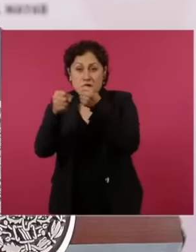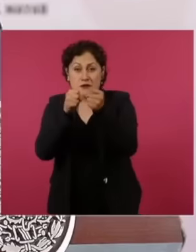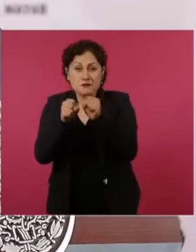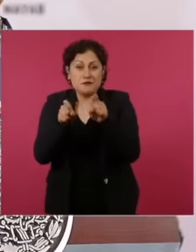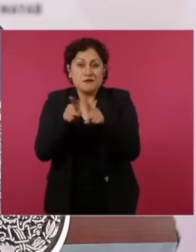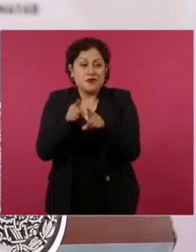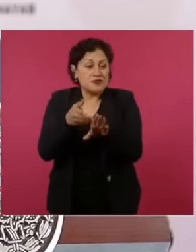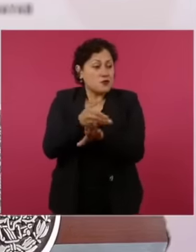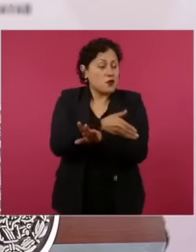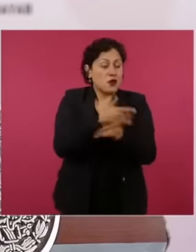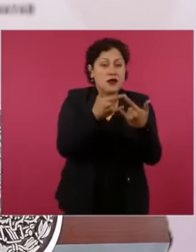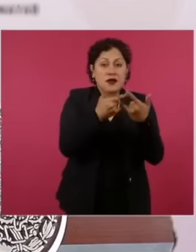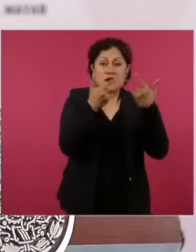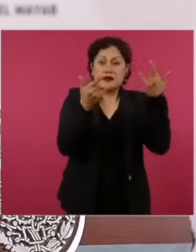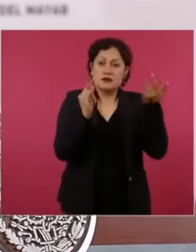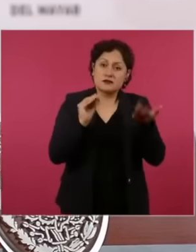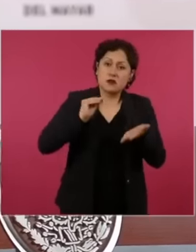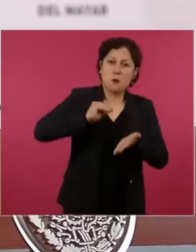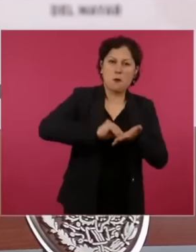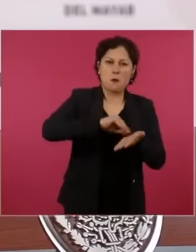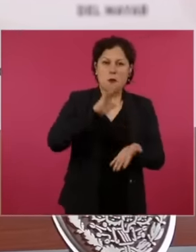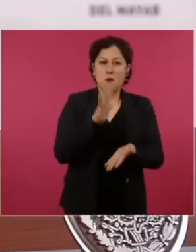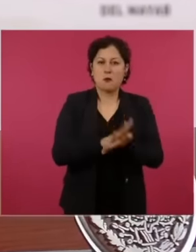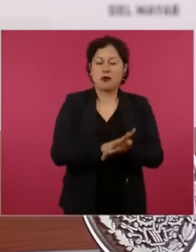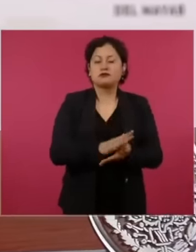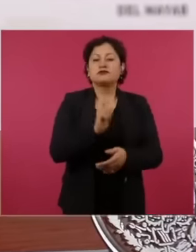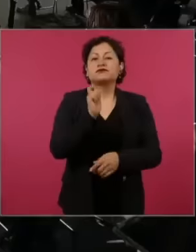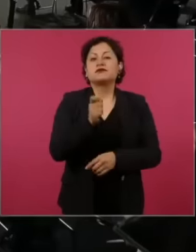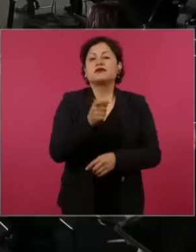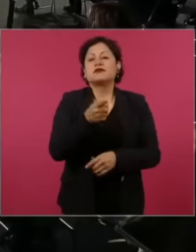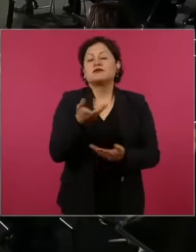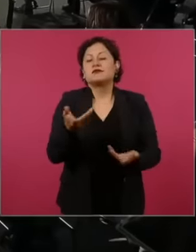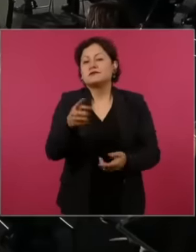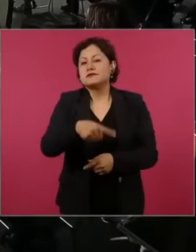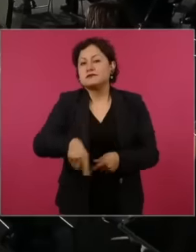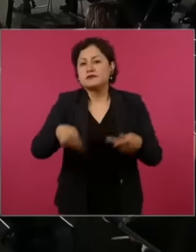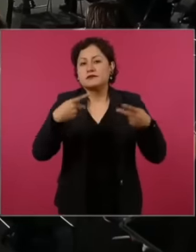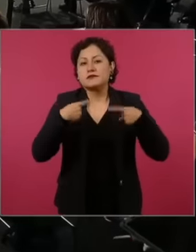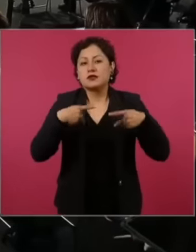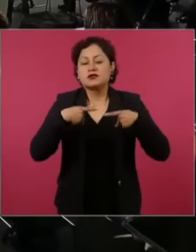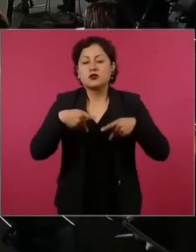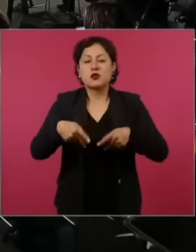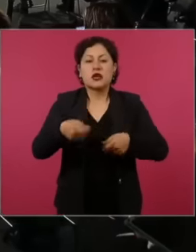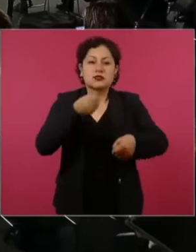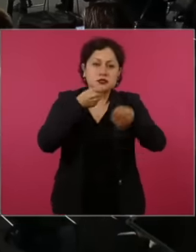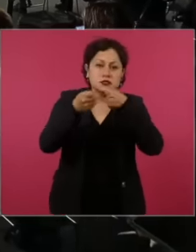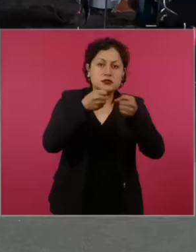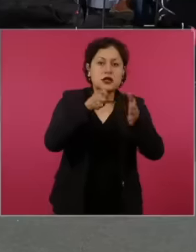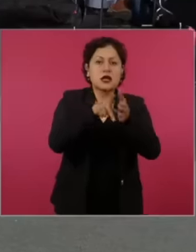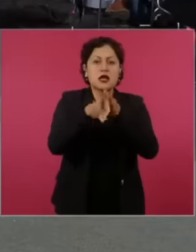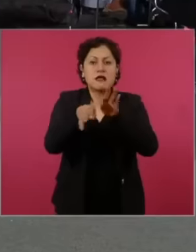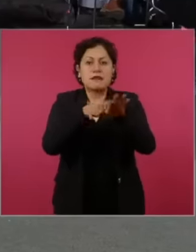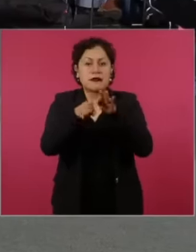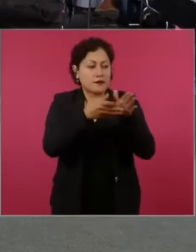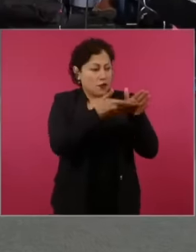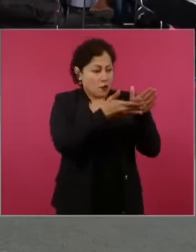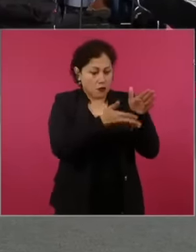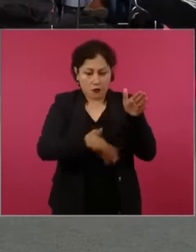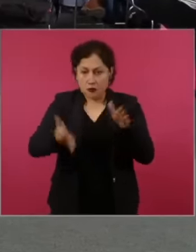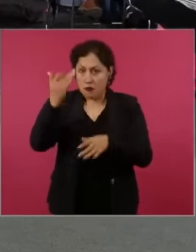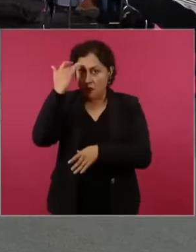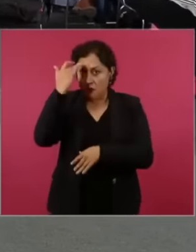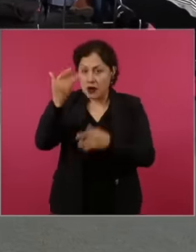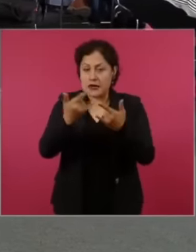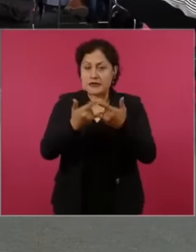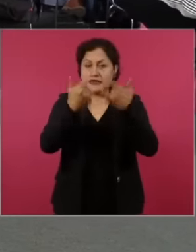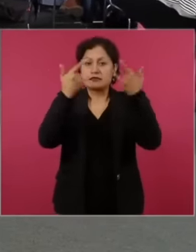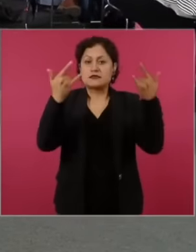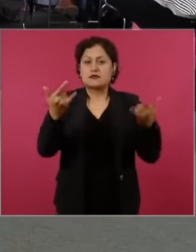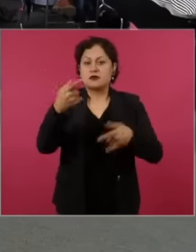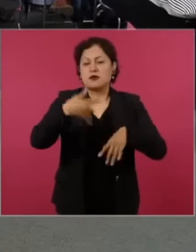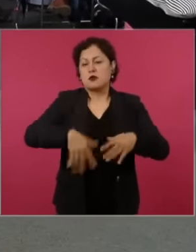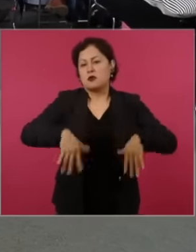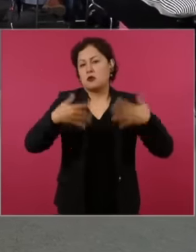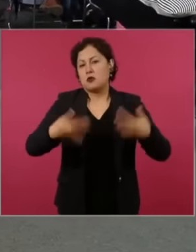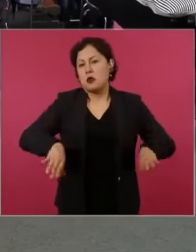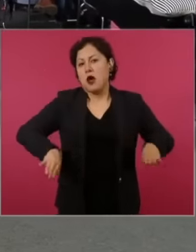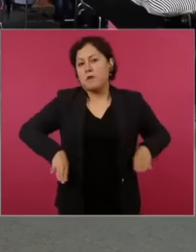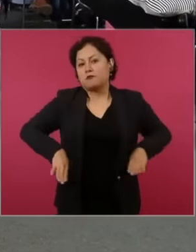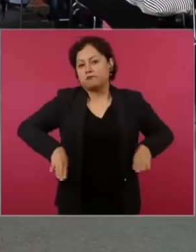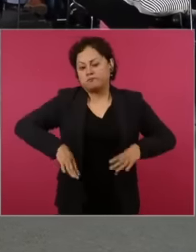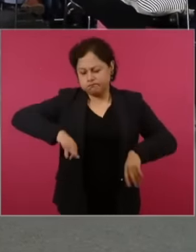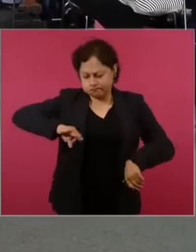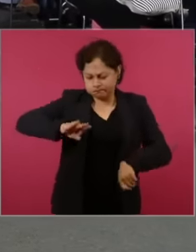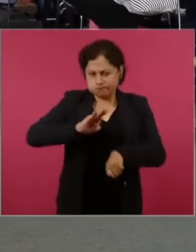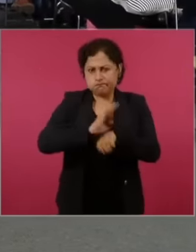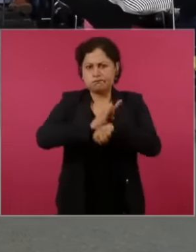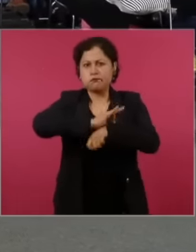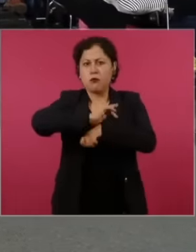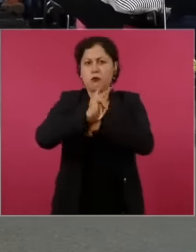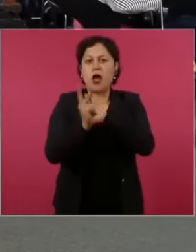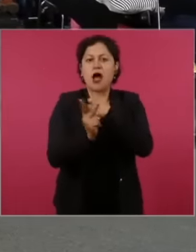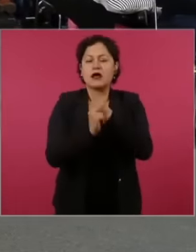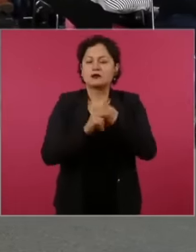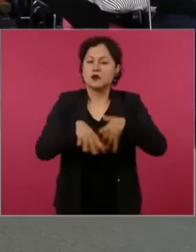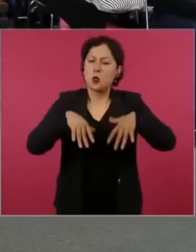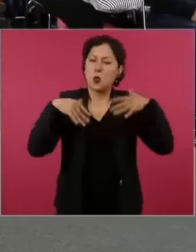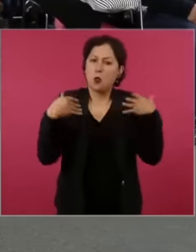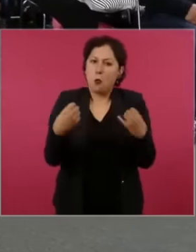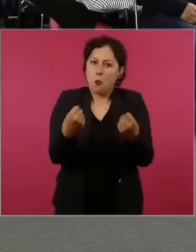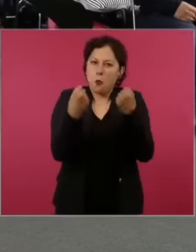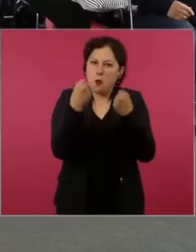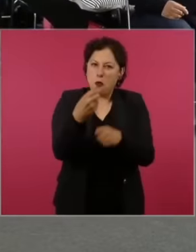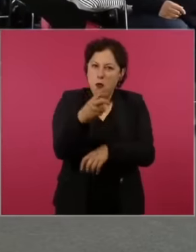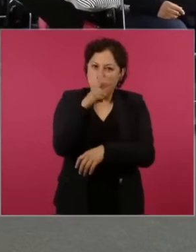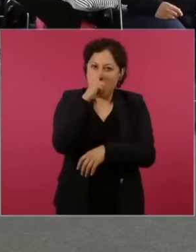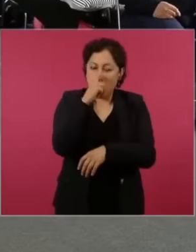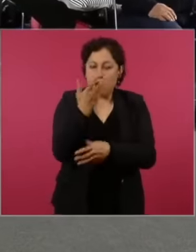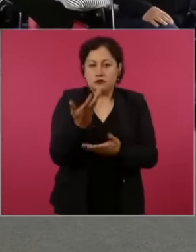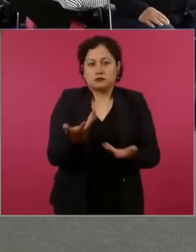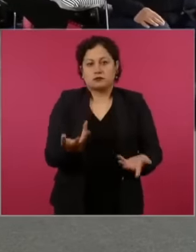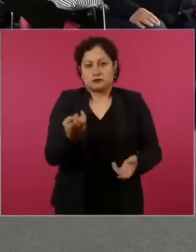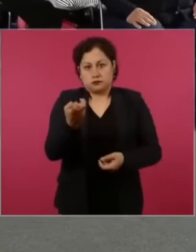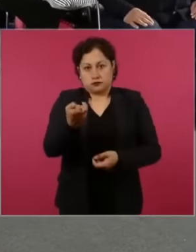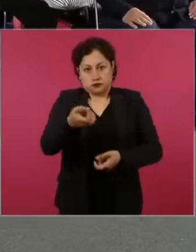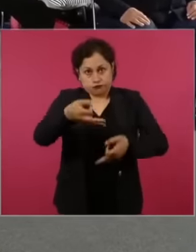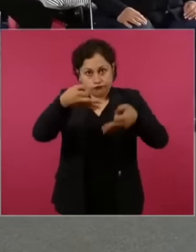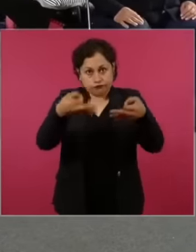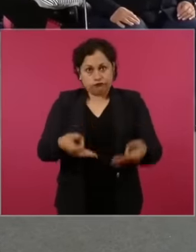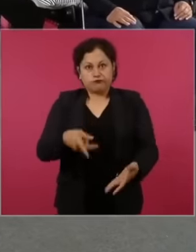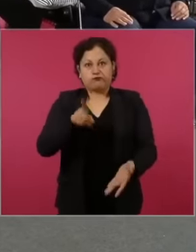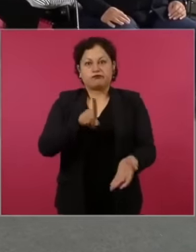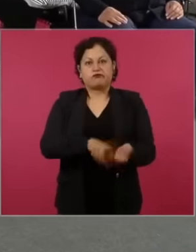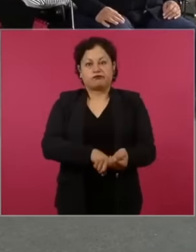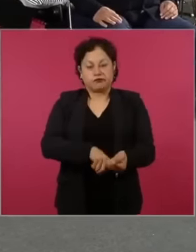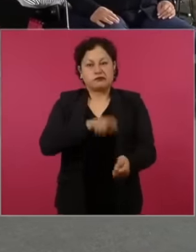Patriots that can be remembered to this day, those journalists and then the journalists